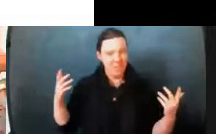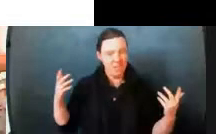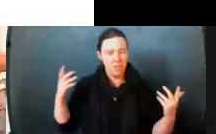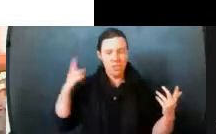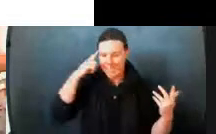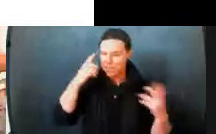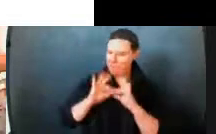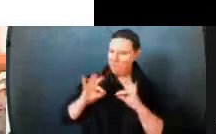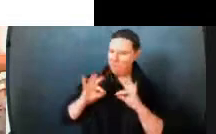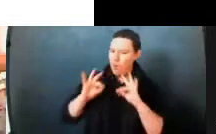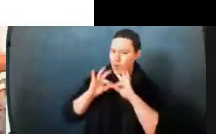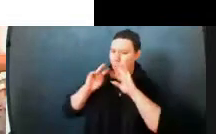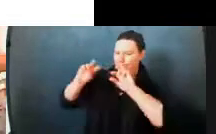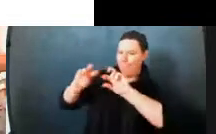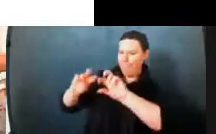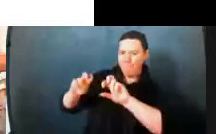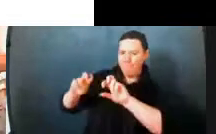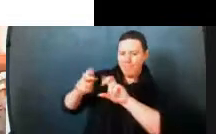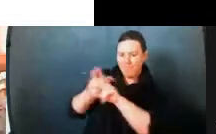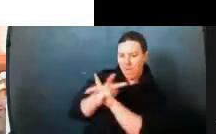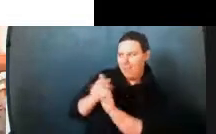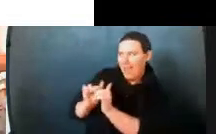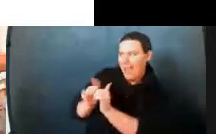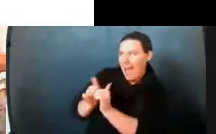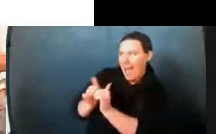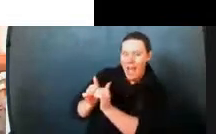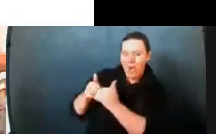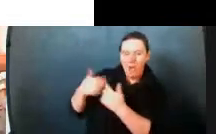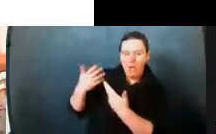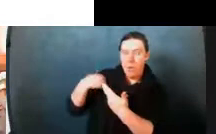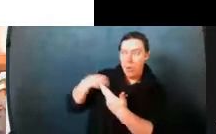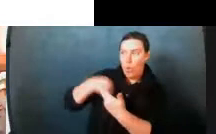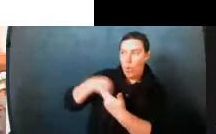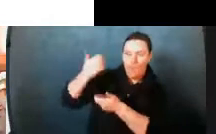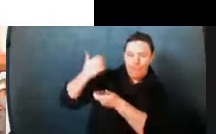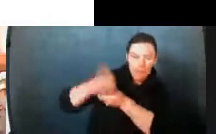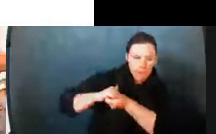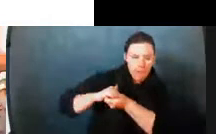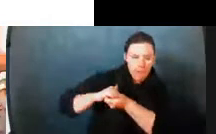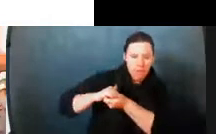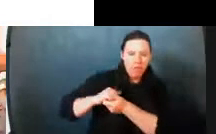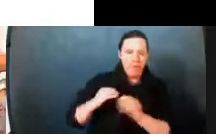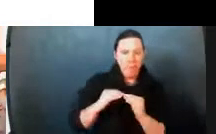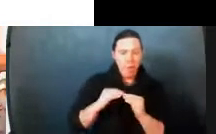a lot of which I hear people talking about, where I've been in those situations as a nurse,